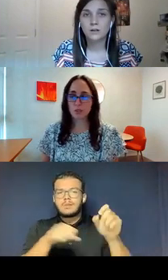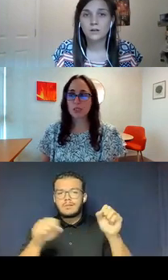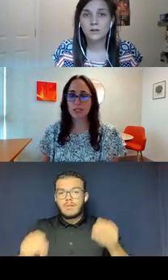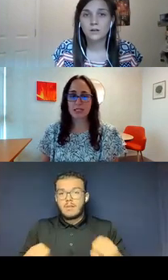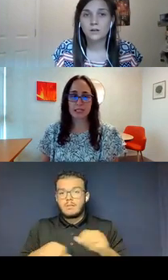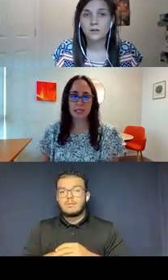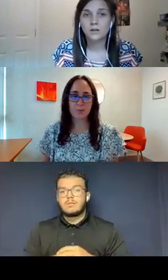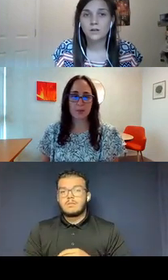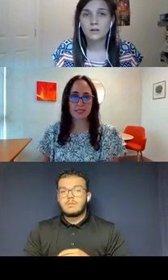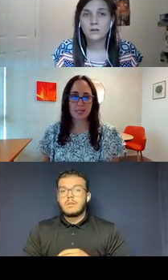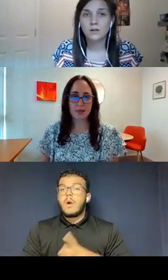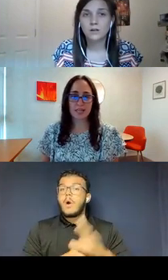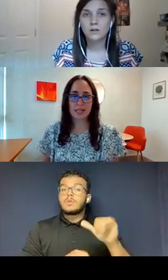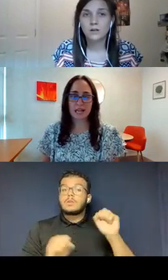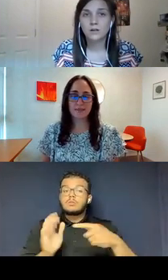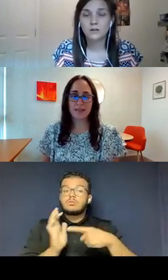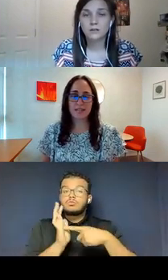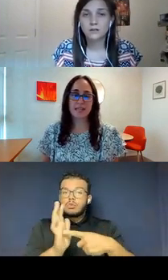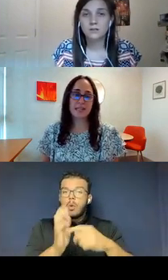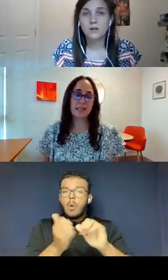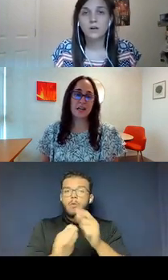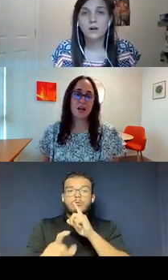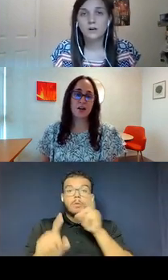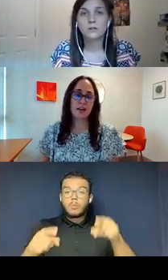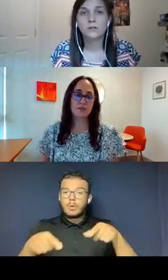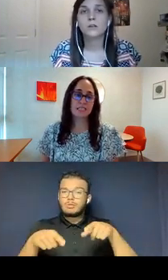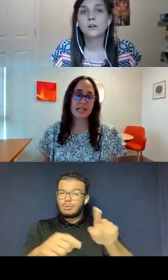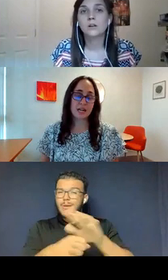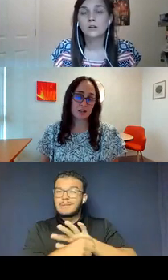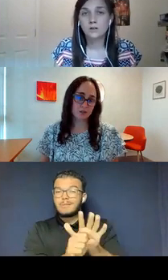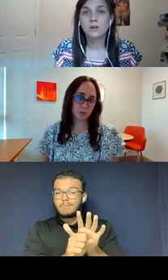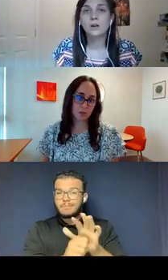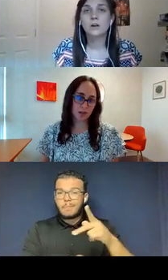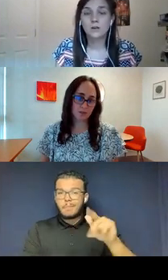to report during a pandemic, and then our Crafting Narratives